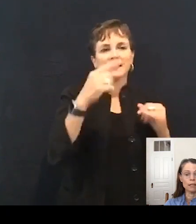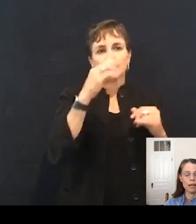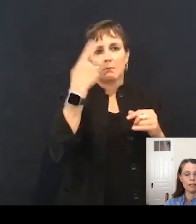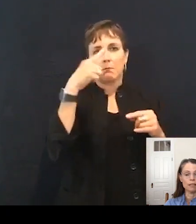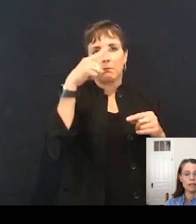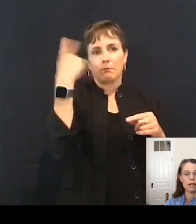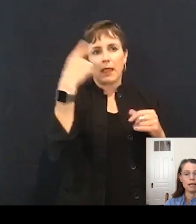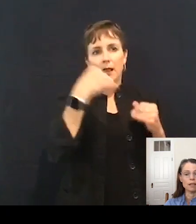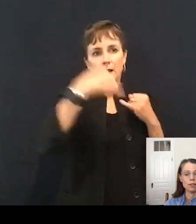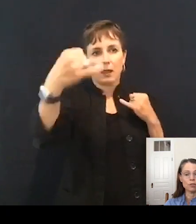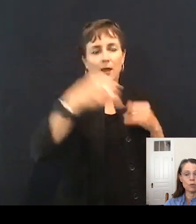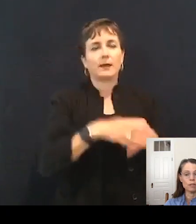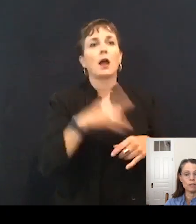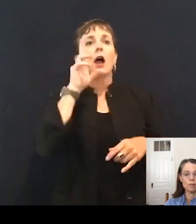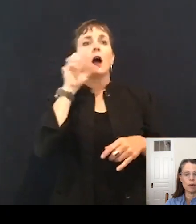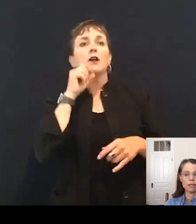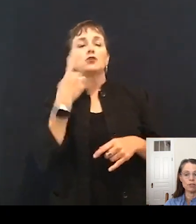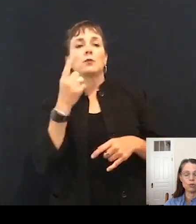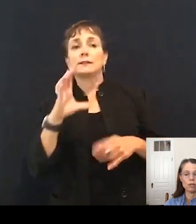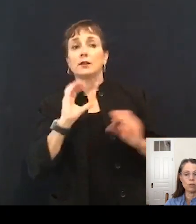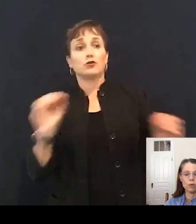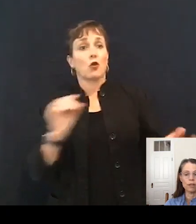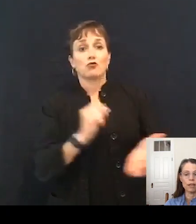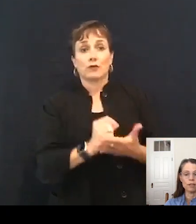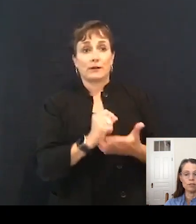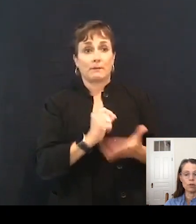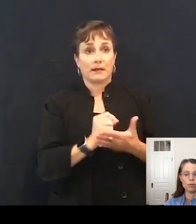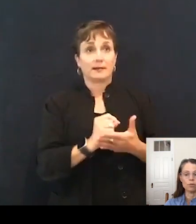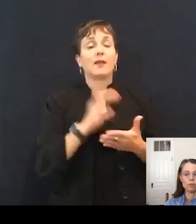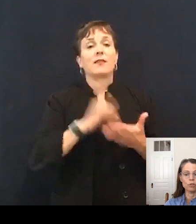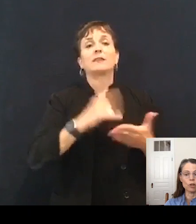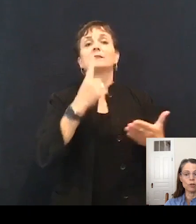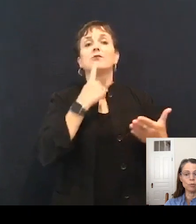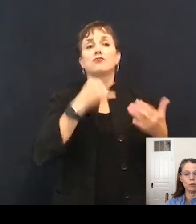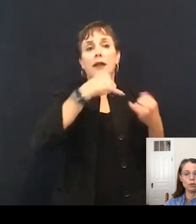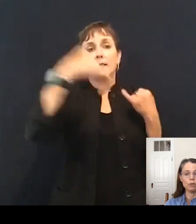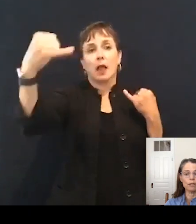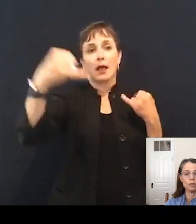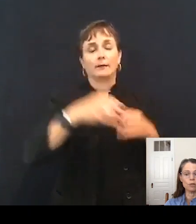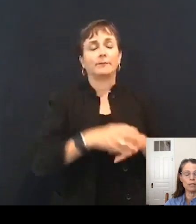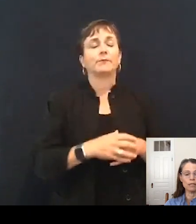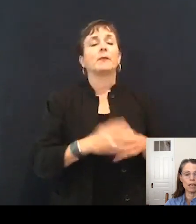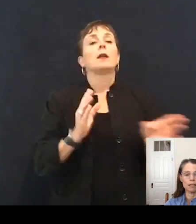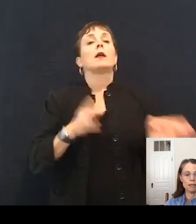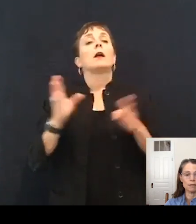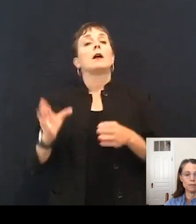and USH1C mice treated with ASOs which are the blue and green lines.